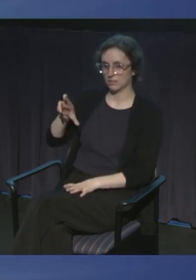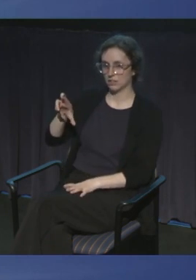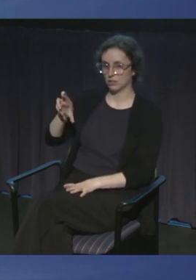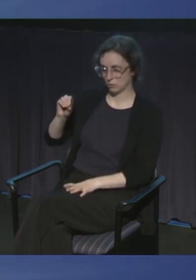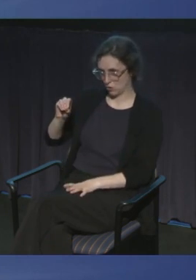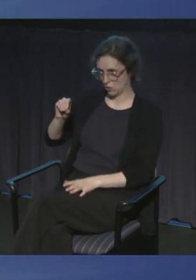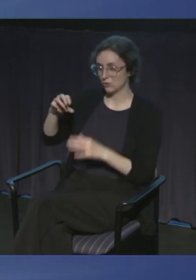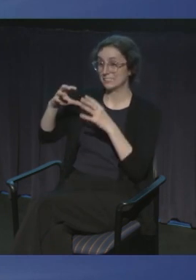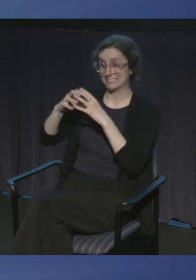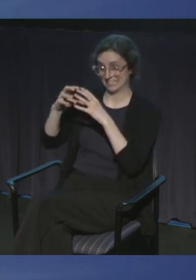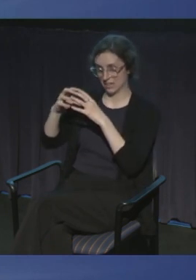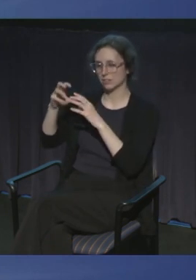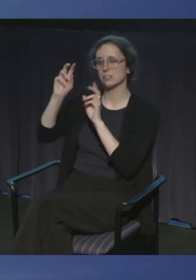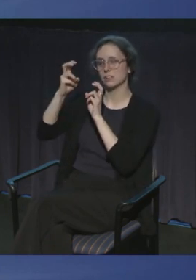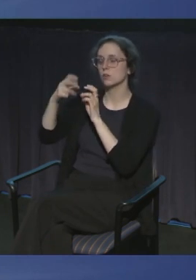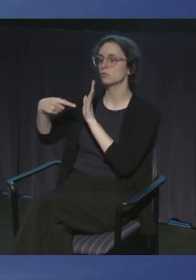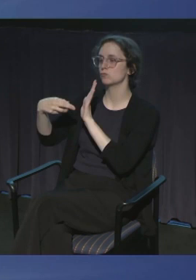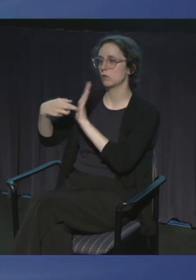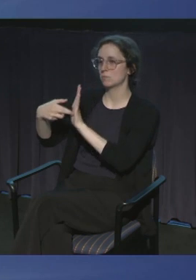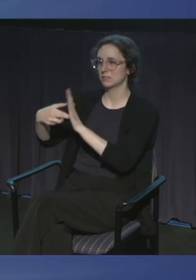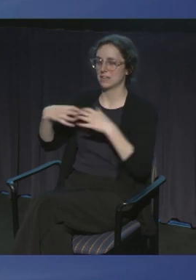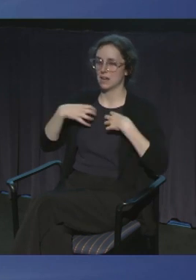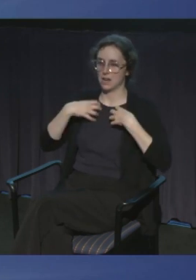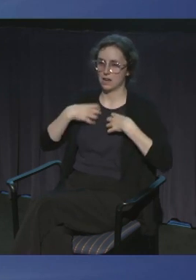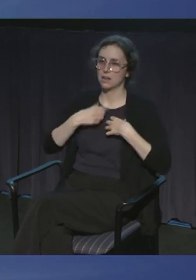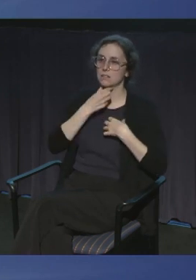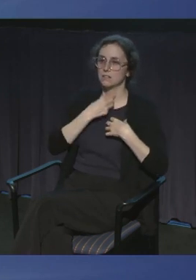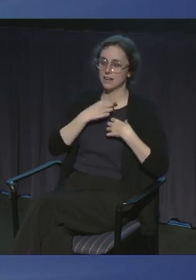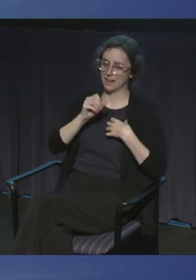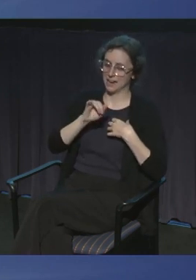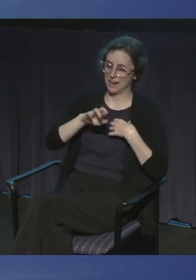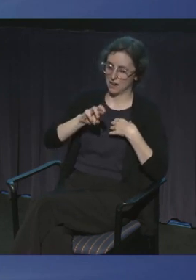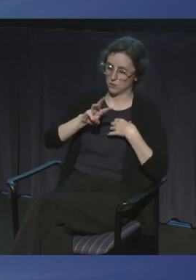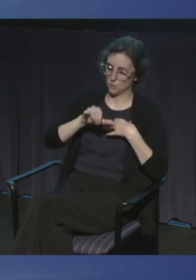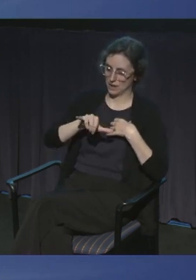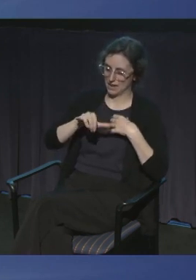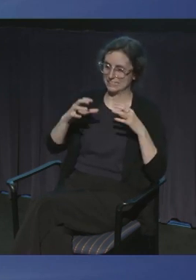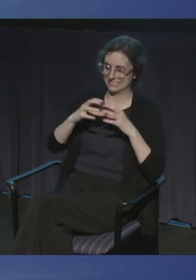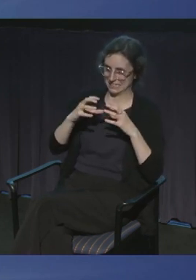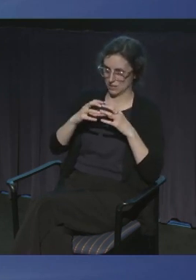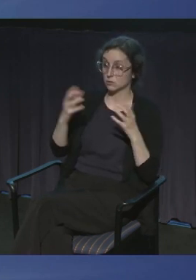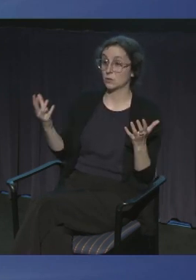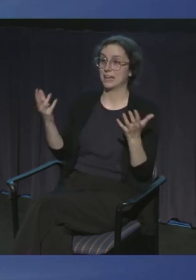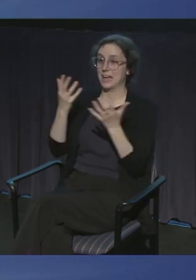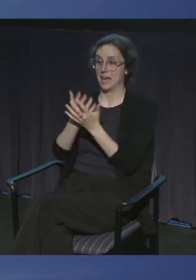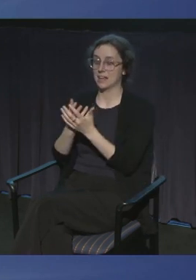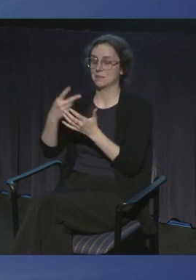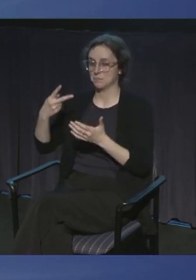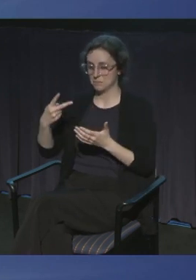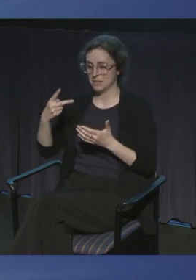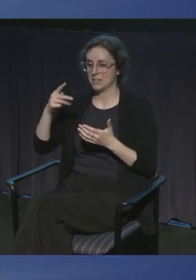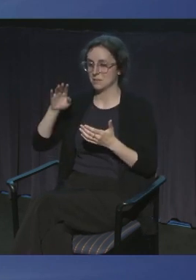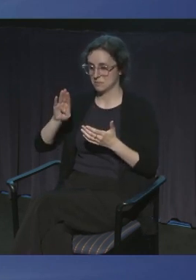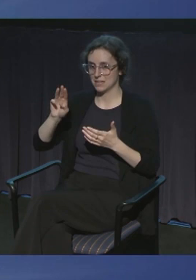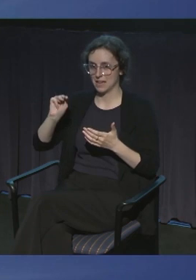CELLS AS A REPRESENTATIVE OF AIRWAY CELLS AND ADDED PBMC. THE TWO TOGETHER RELEASED IL-1, THAT IS BECAUSE VIRAL CELLS